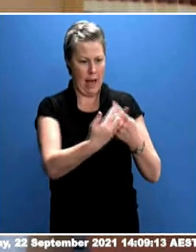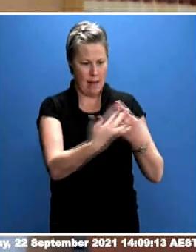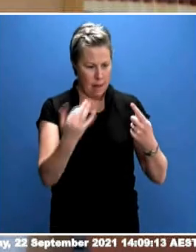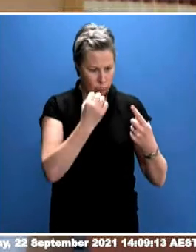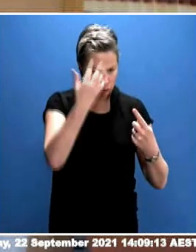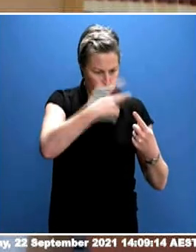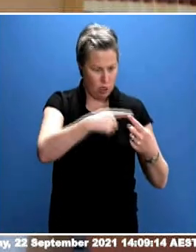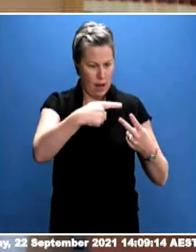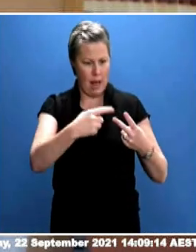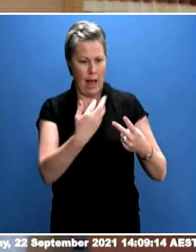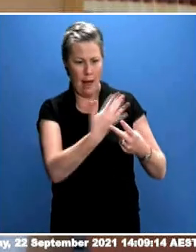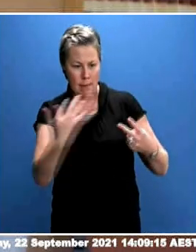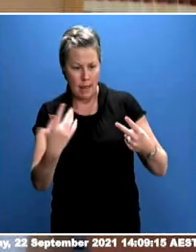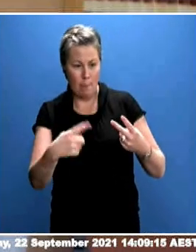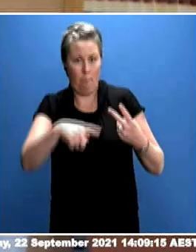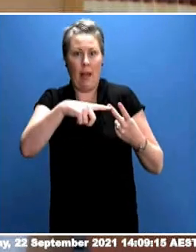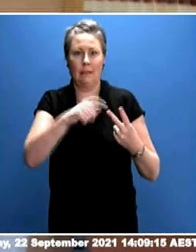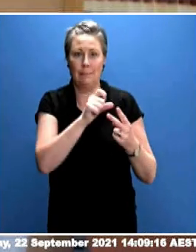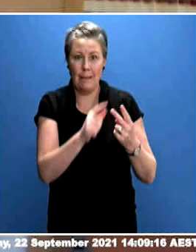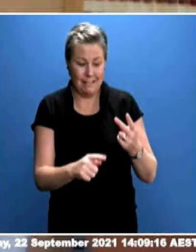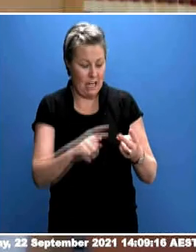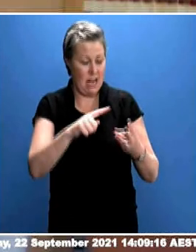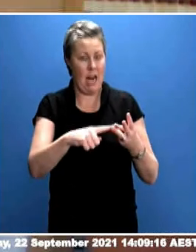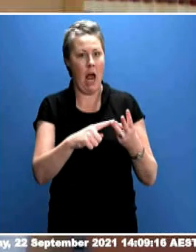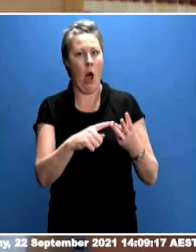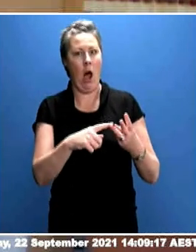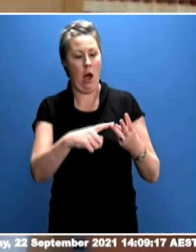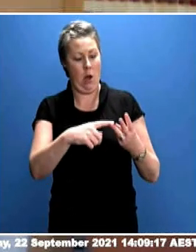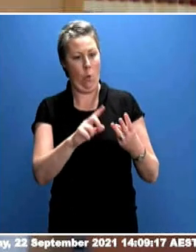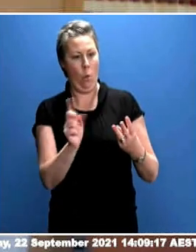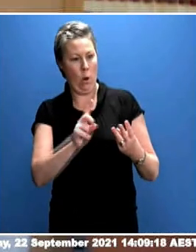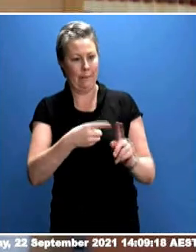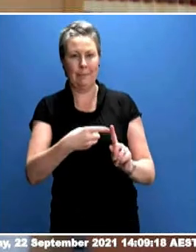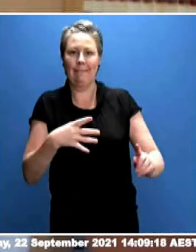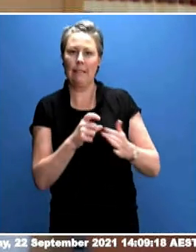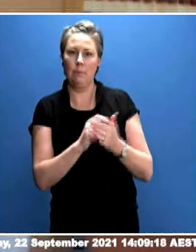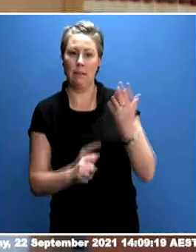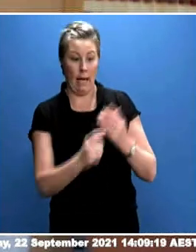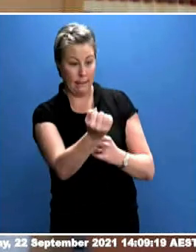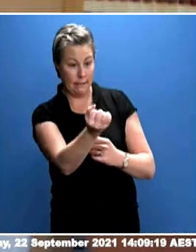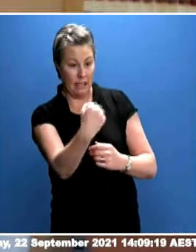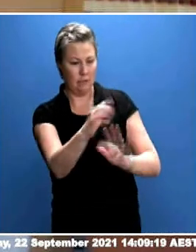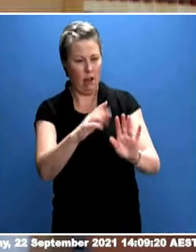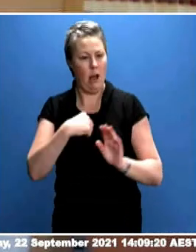concerning their disability and what that disability is. If the answer is yes we'll be able to get hold of the data, I assume.